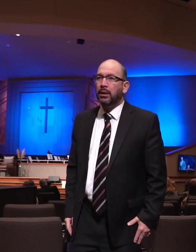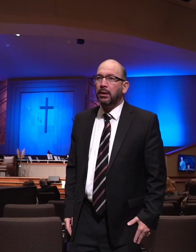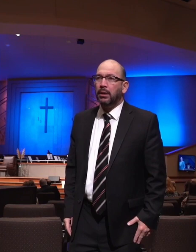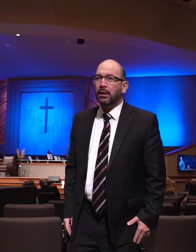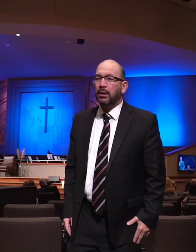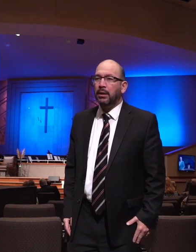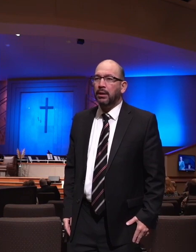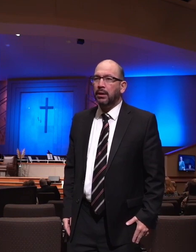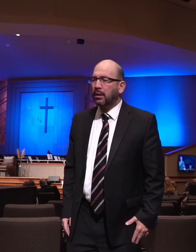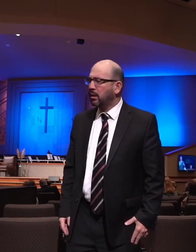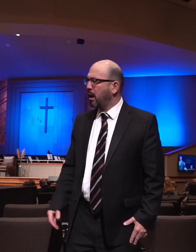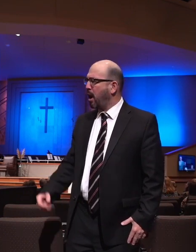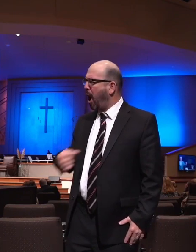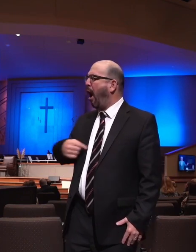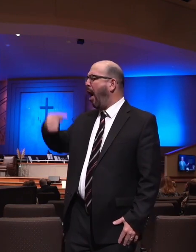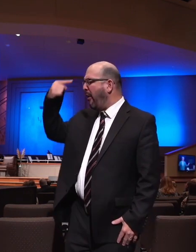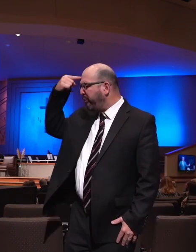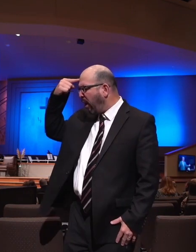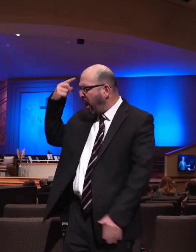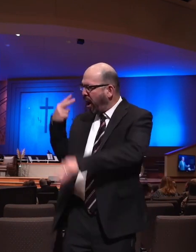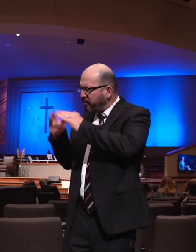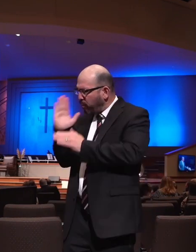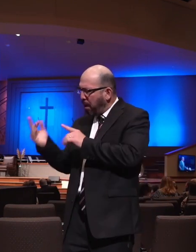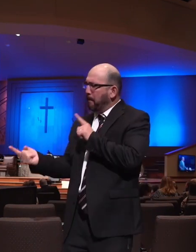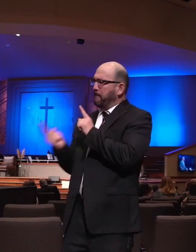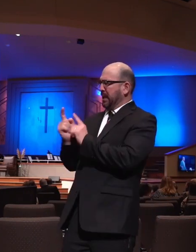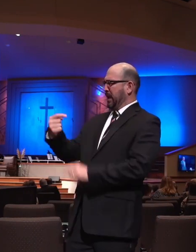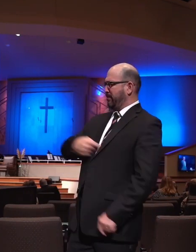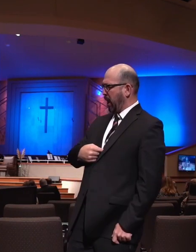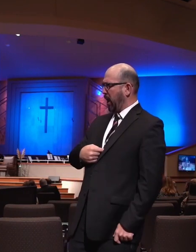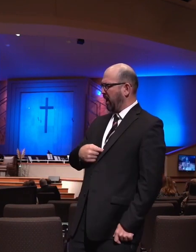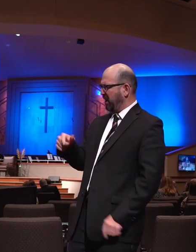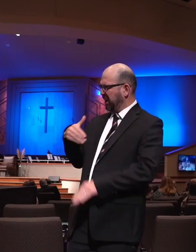I thought the guy would at least come out and see me he sent some little peon